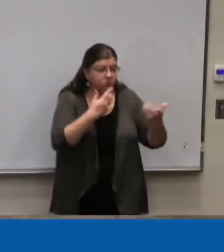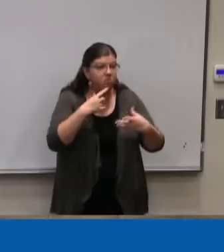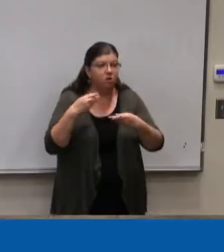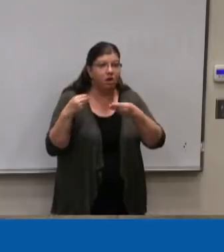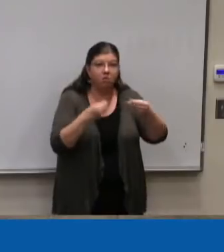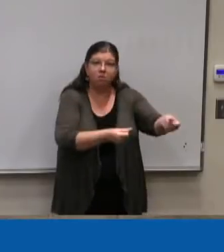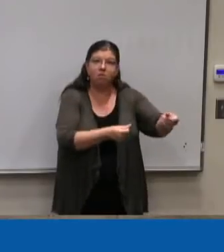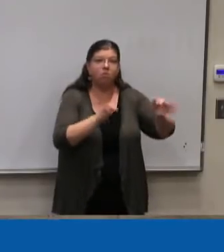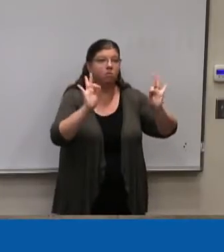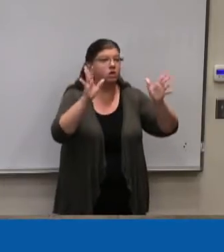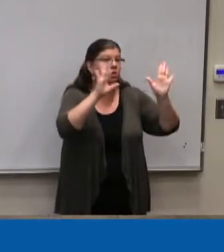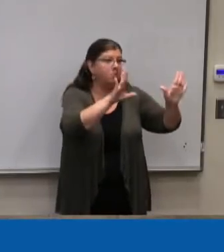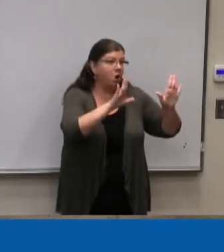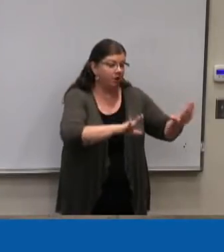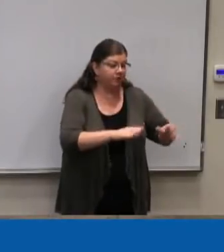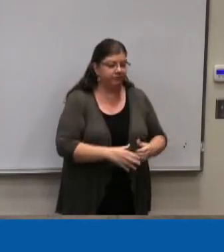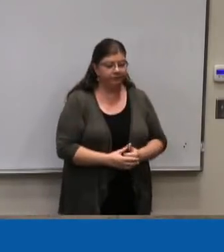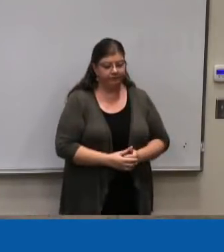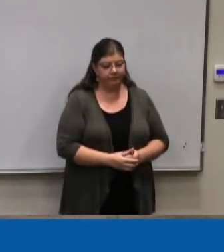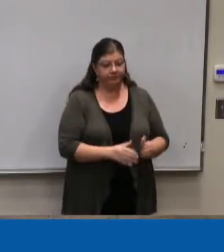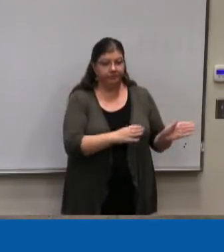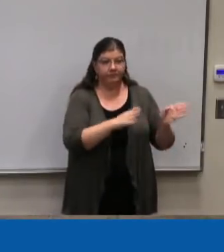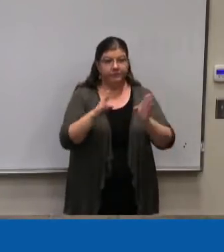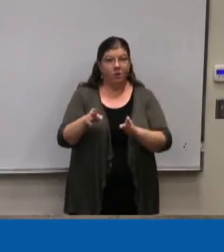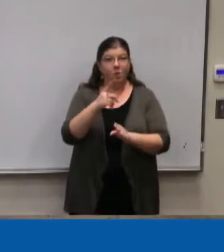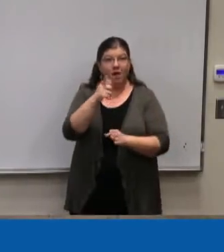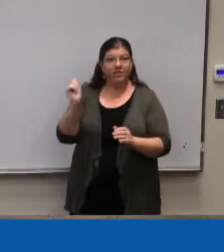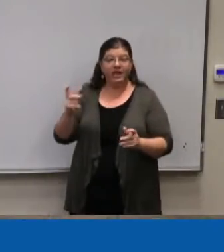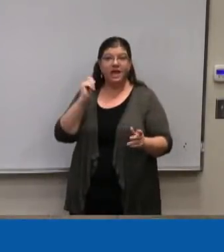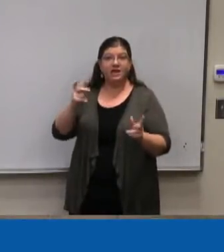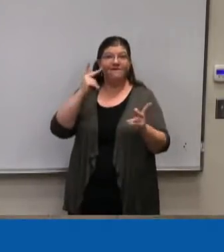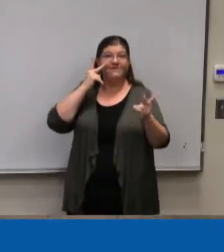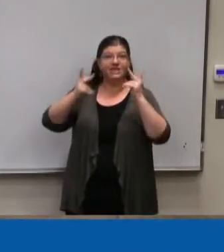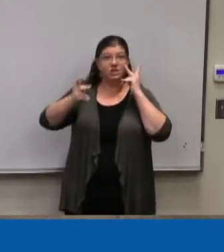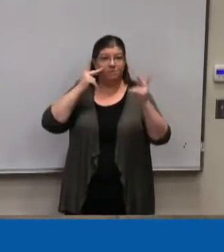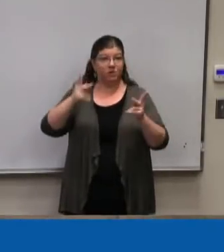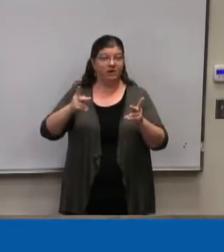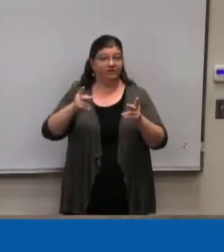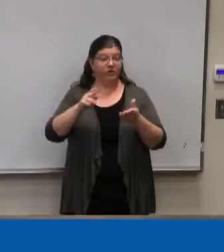One thing that's a visual for our community and I forgot my clicker, so I got to walk over here